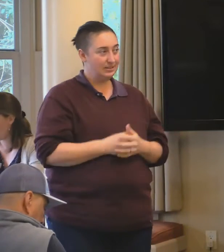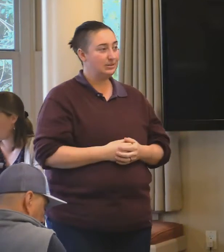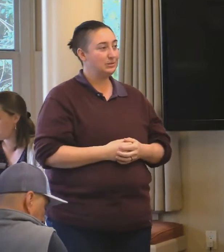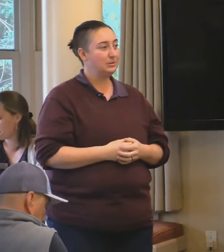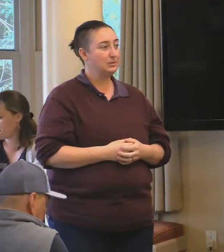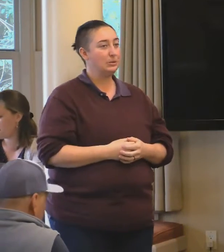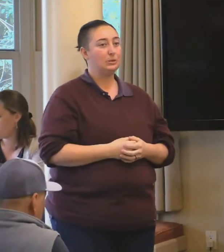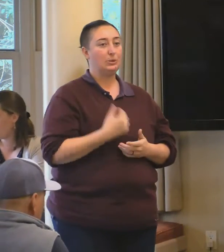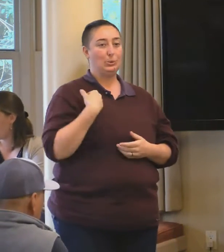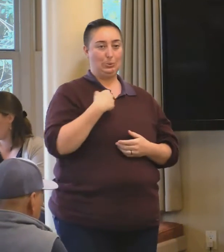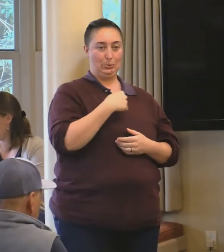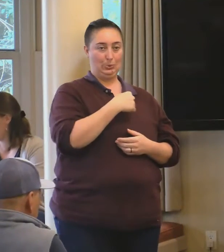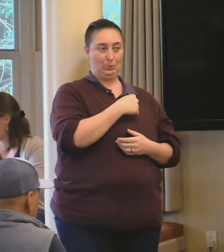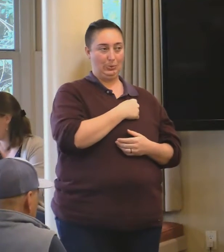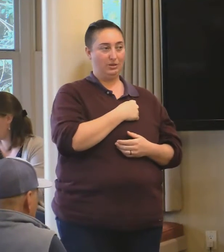be part of this. We -- we're already here.